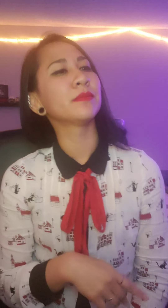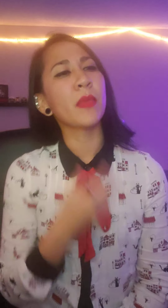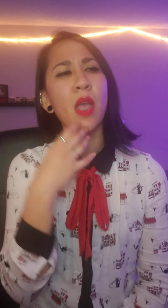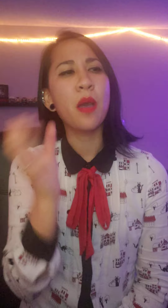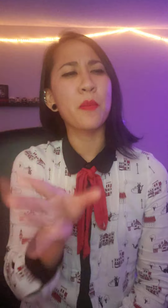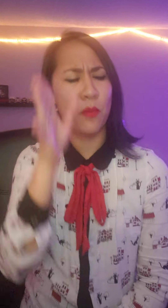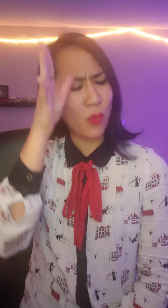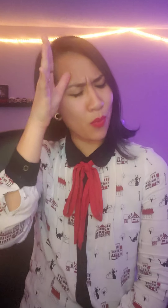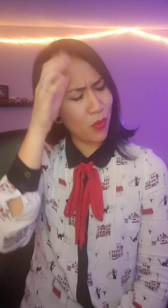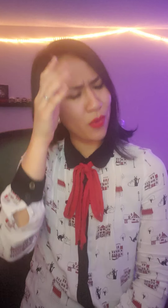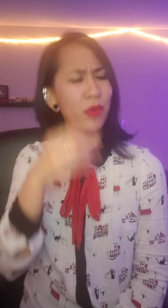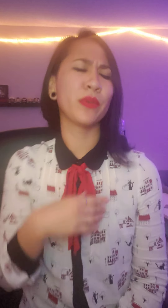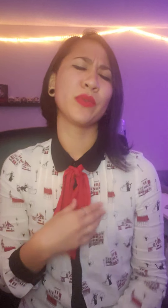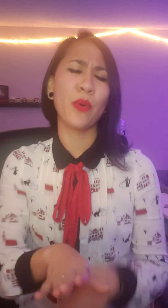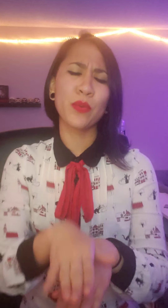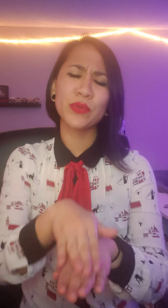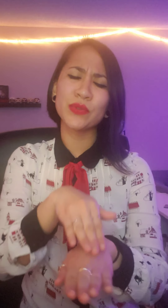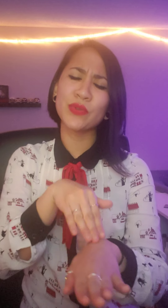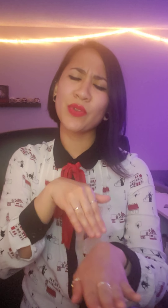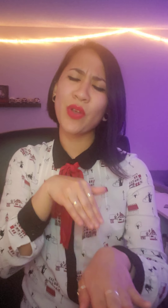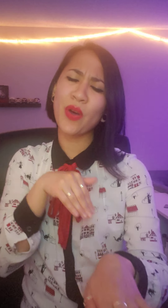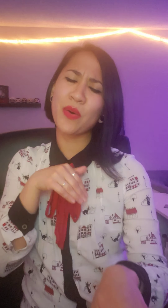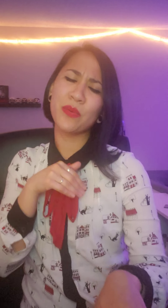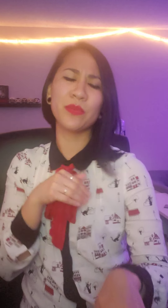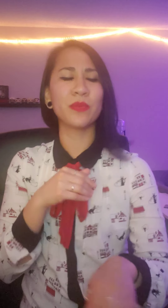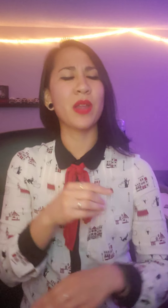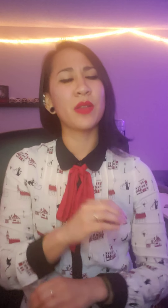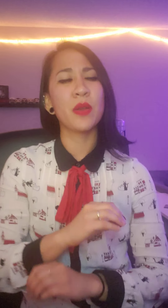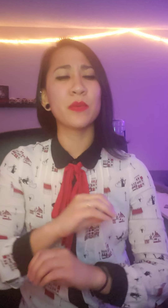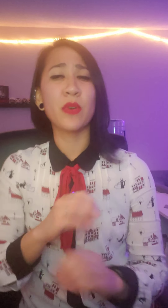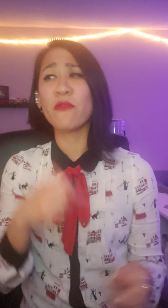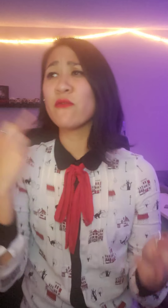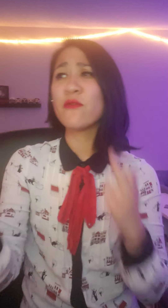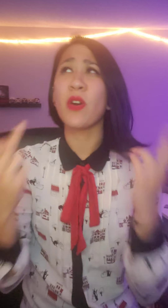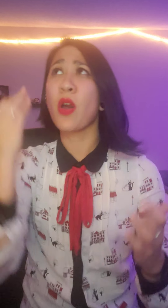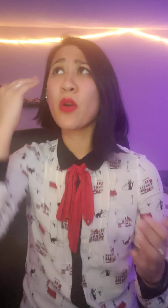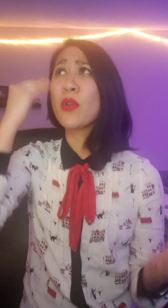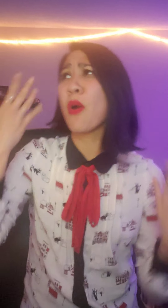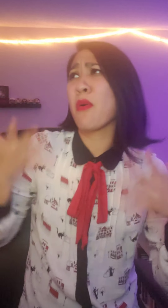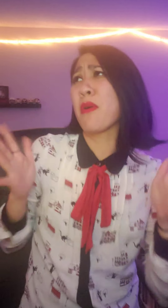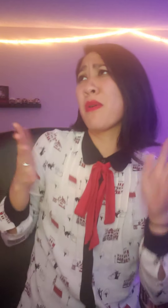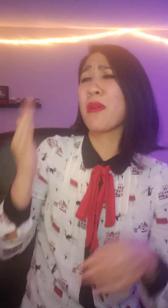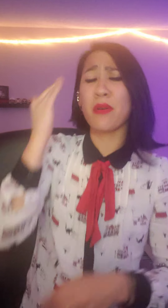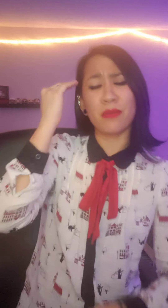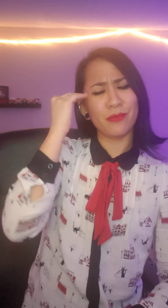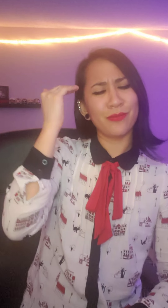Hot Boys I don't want to take it slow, slow F*** what anybody know, they know